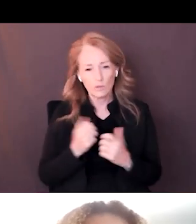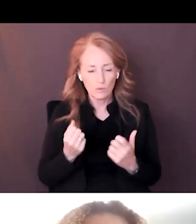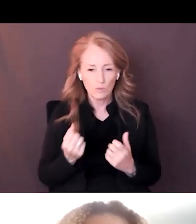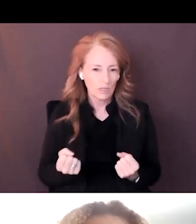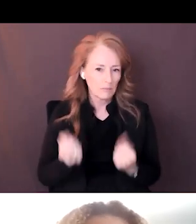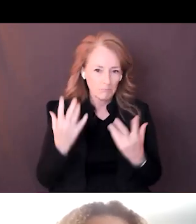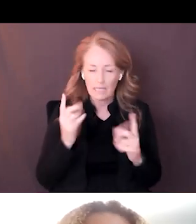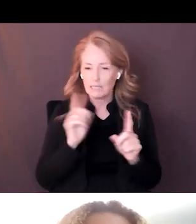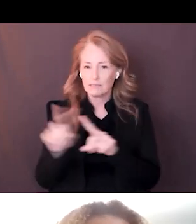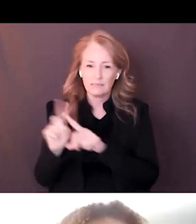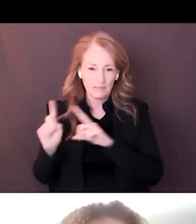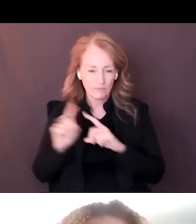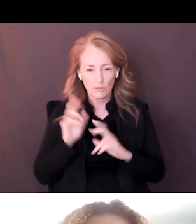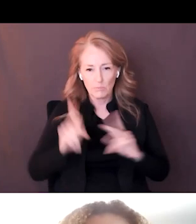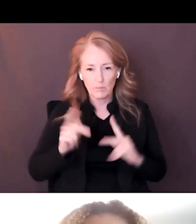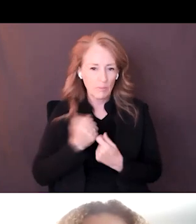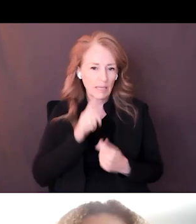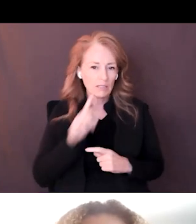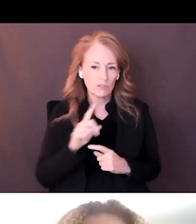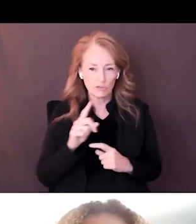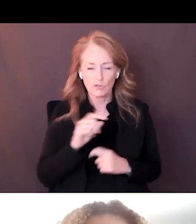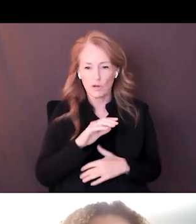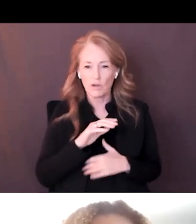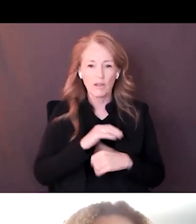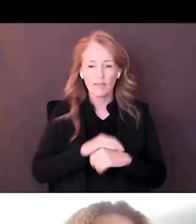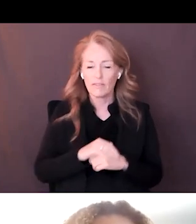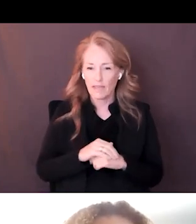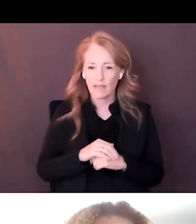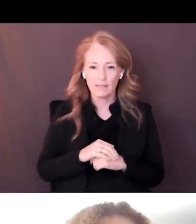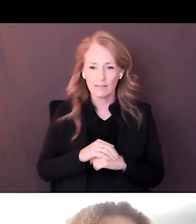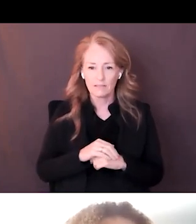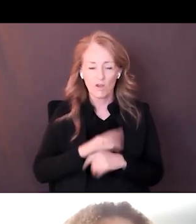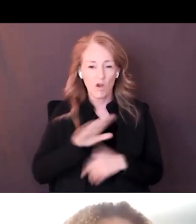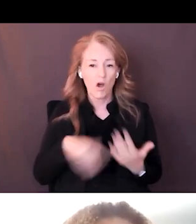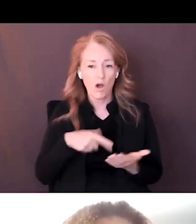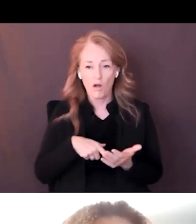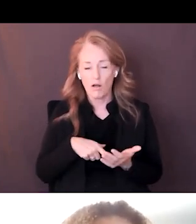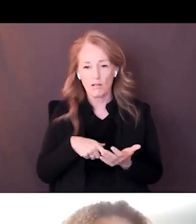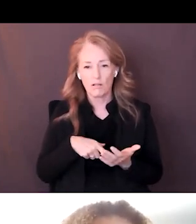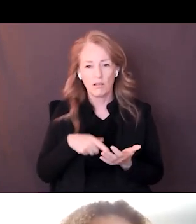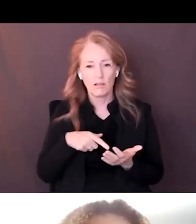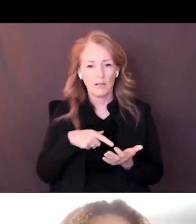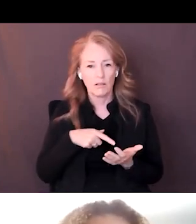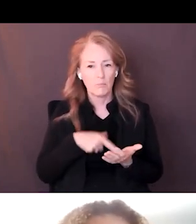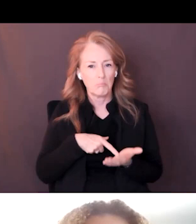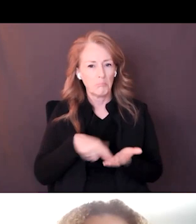MAKING SURE THAT ALL SHARES ARE THERE, PRIVATE AND AND PUBLIC AND OTHERWISE.